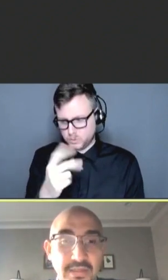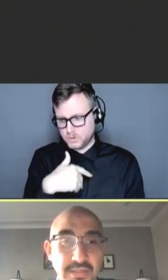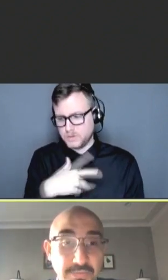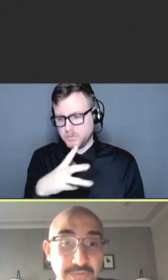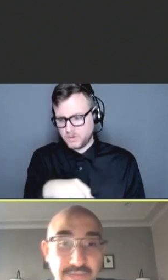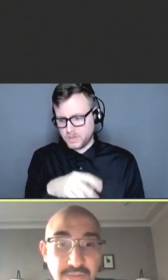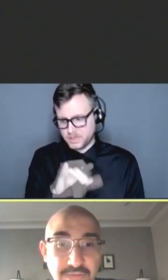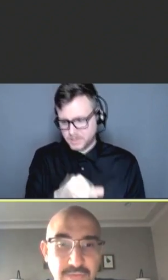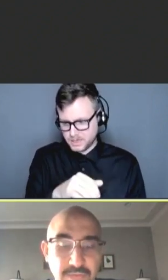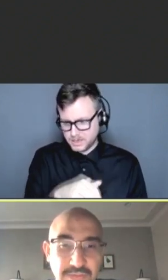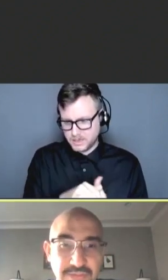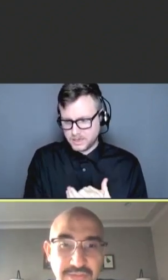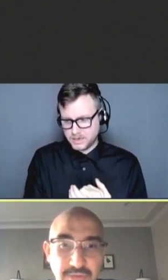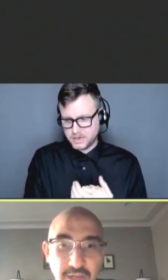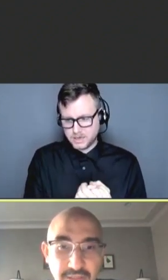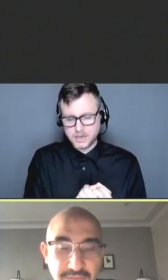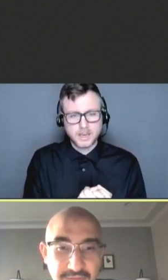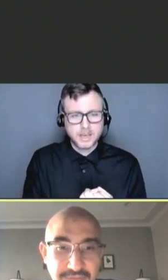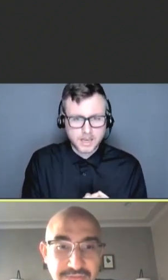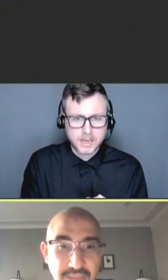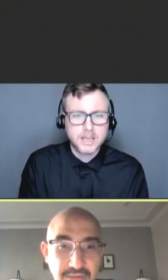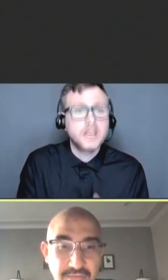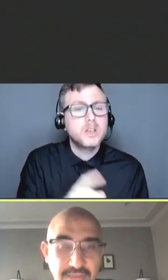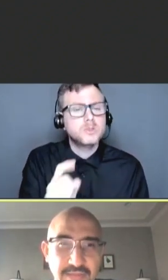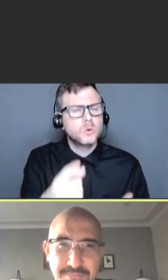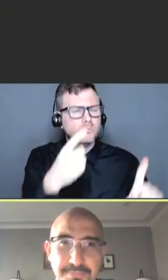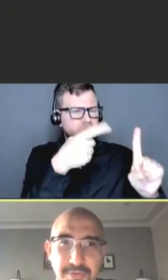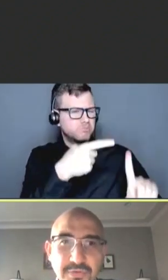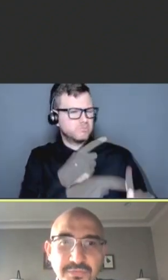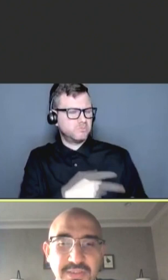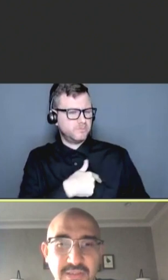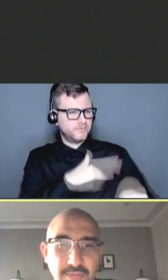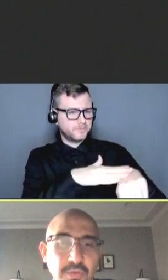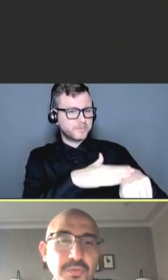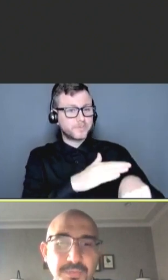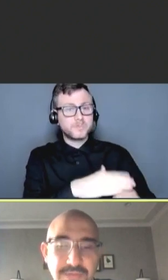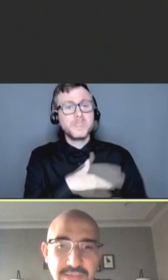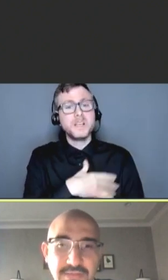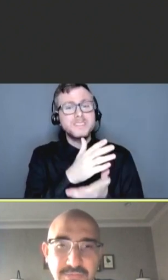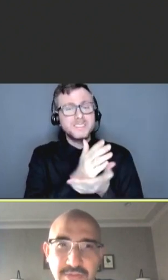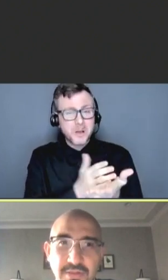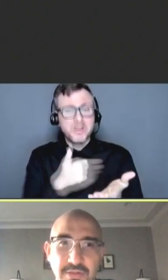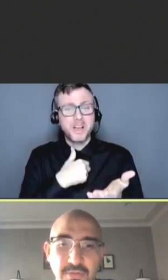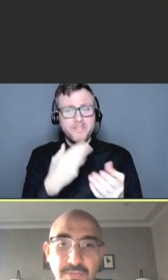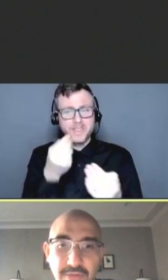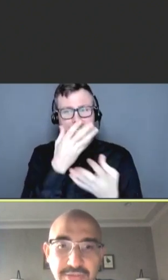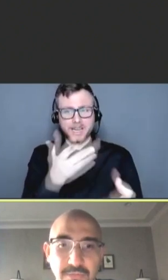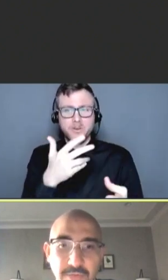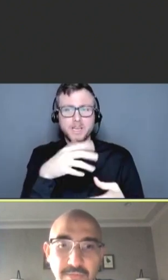So these are my disclosures, just to highlight, there is a -- part of the data that I'm going to present was done in collaboration with